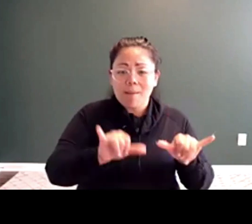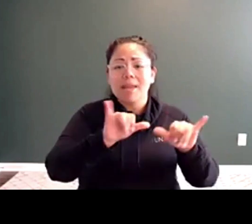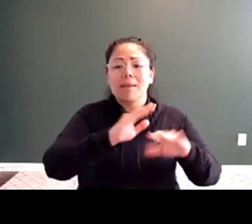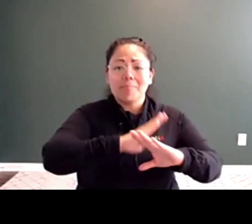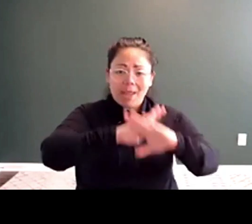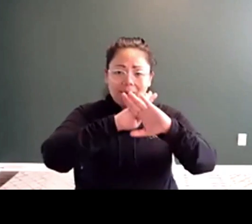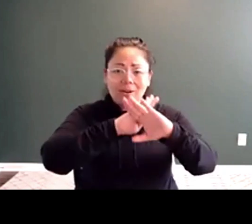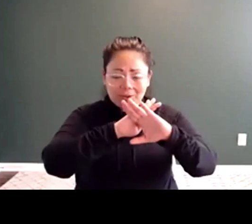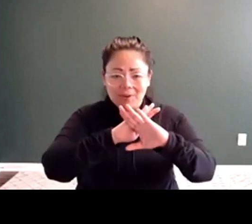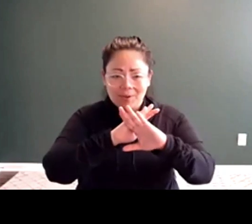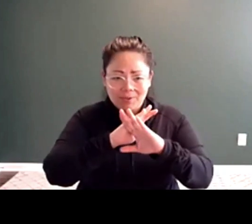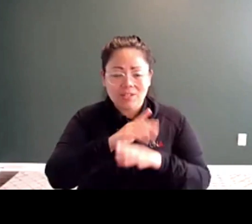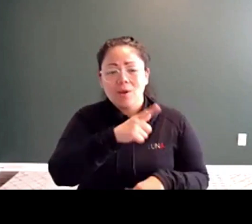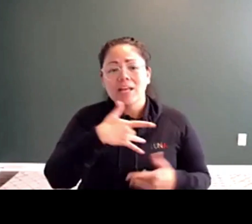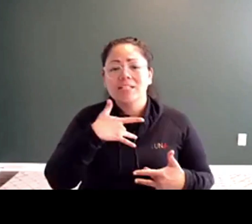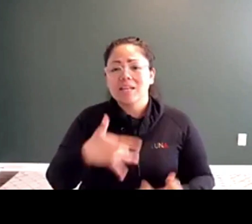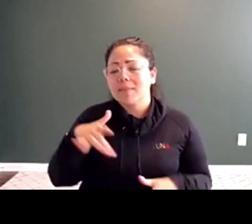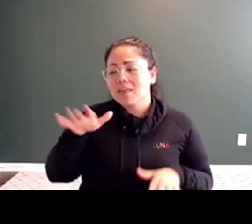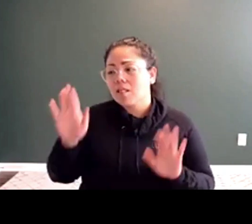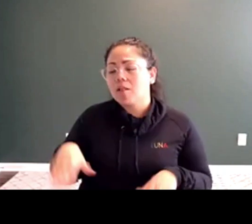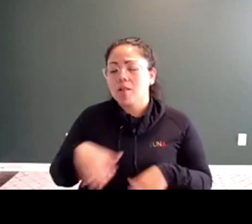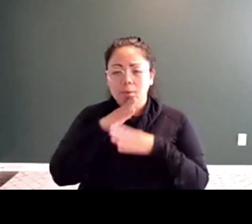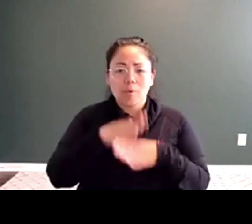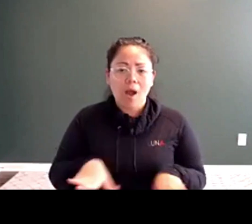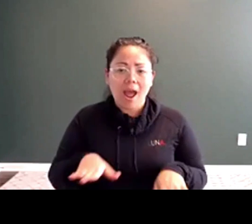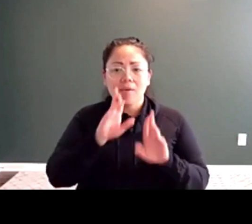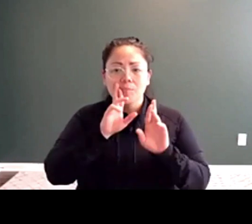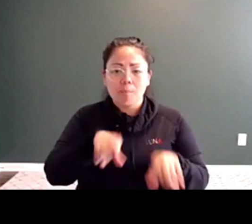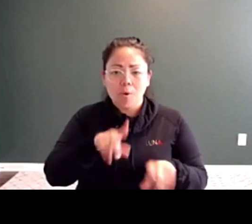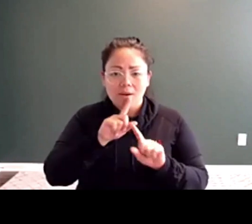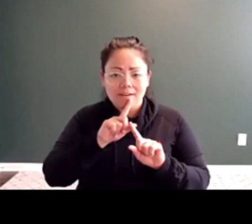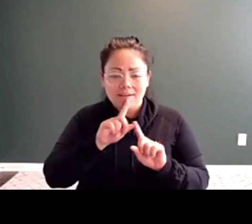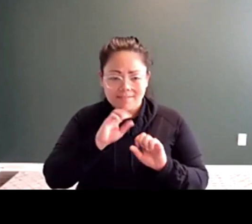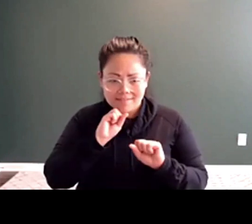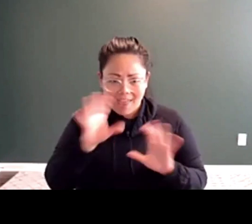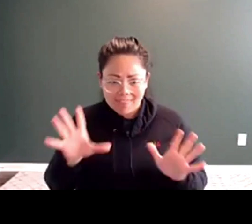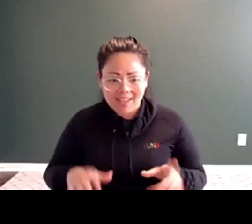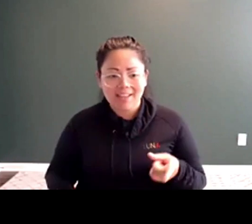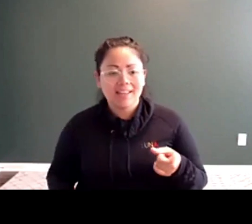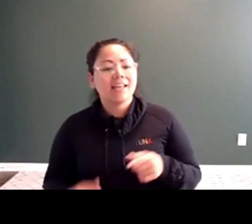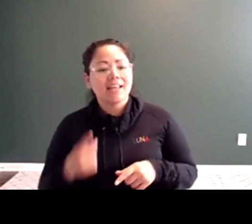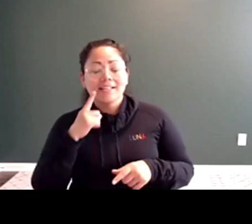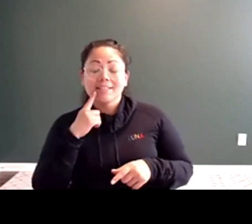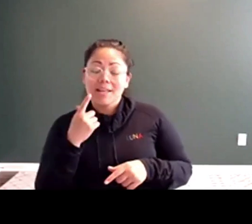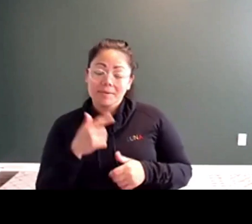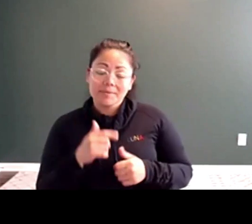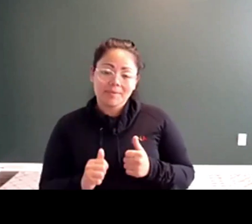They usually just remain quiet and report nothing. Yeah. I mean, most, especially when you're talking